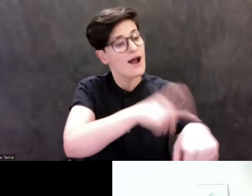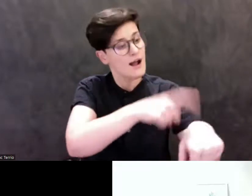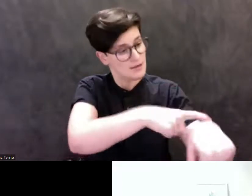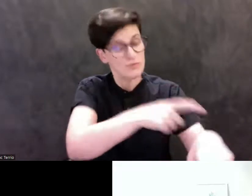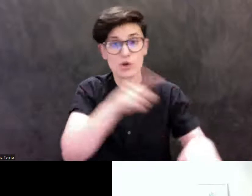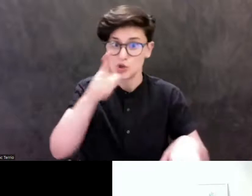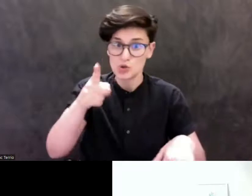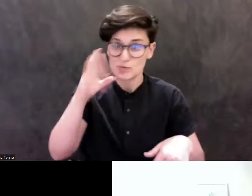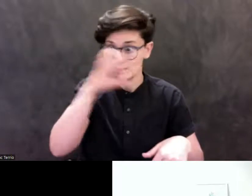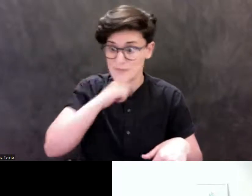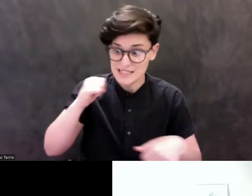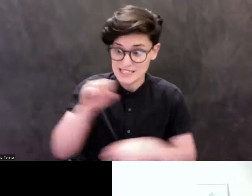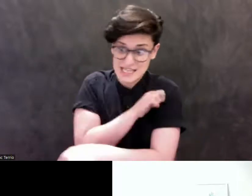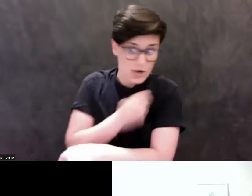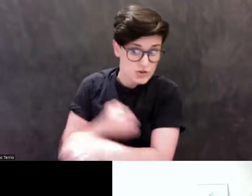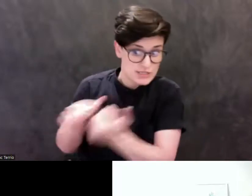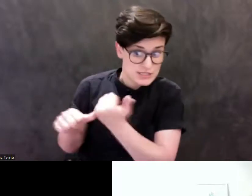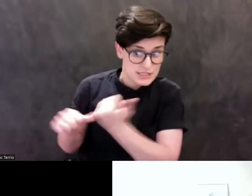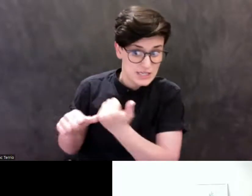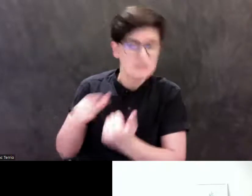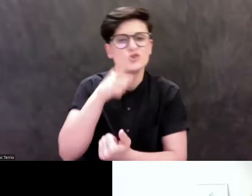are going to not let you remain in the program.